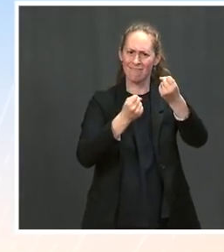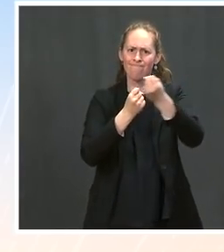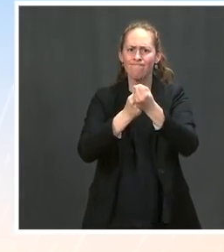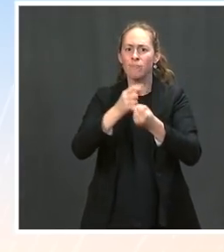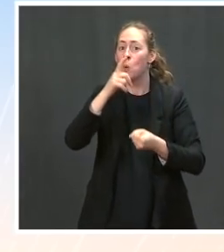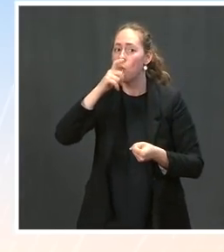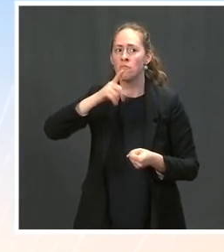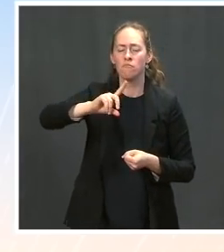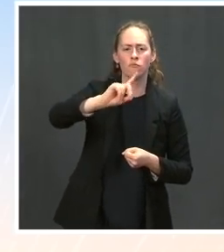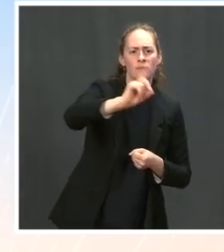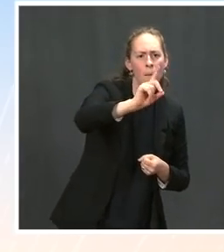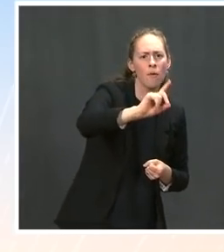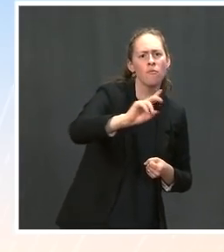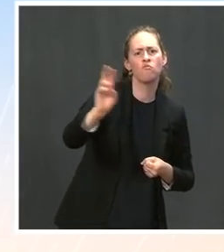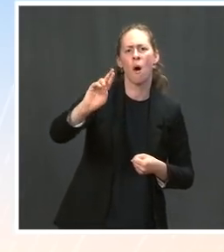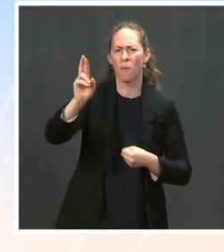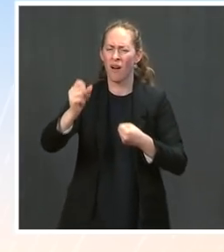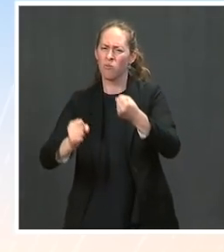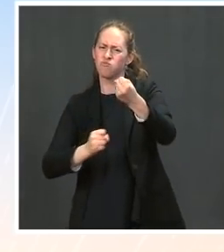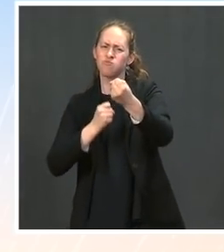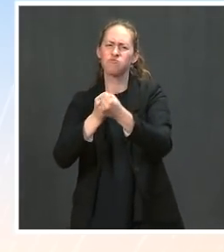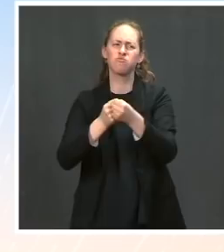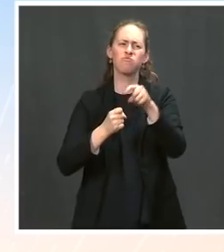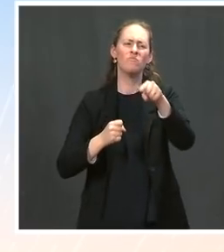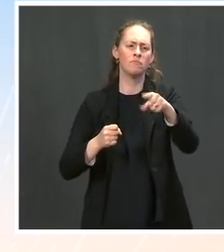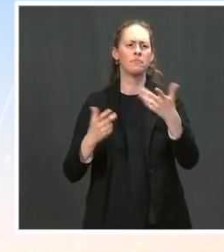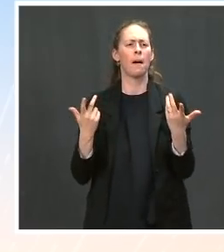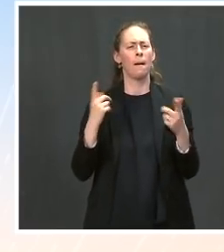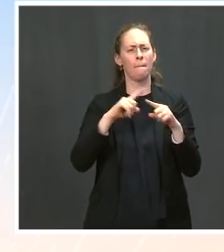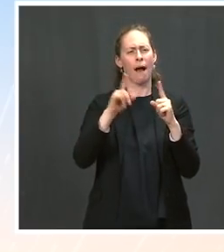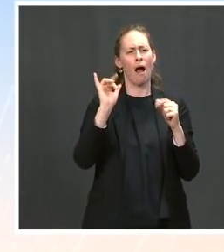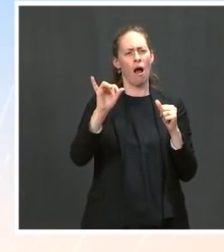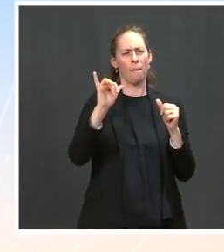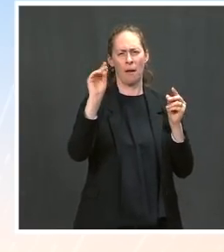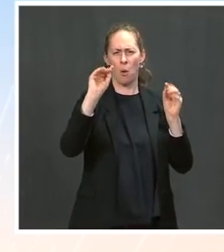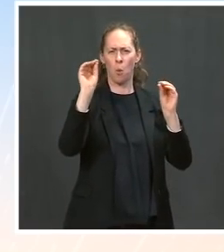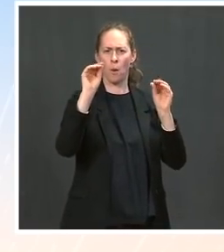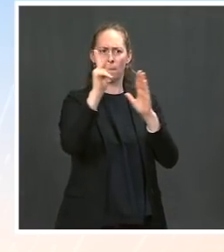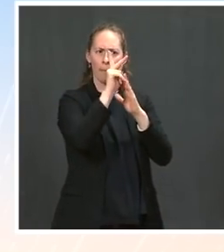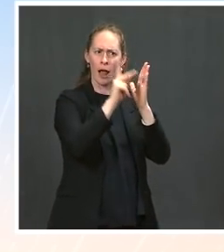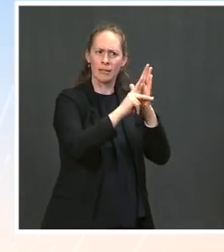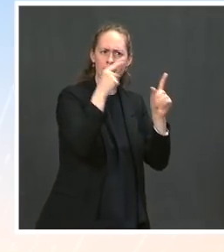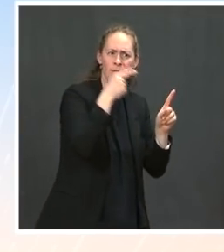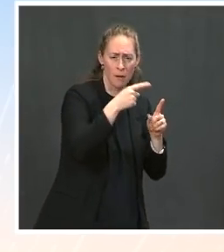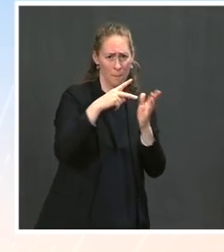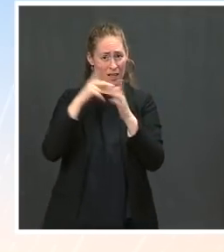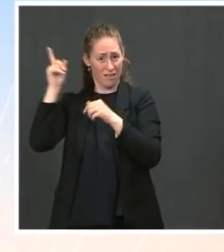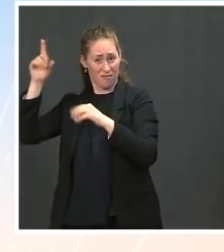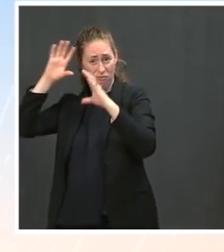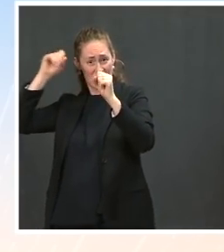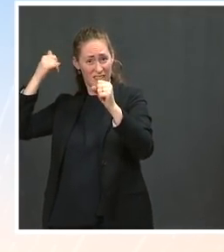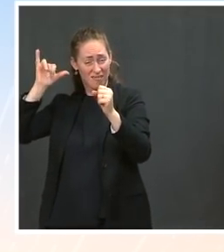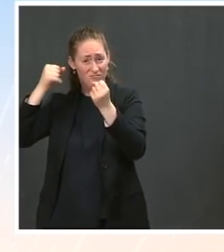There was no statement of the administration policy on that bill. Does the President support it? Ms. Psaki: That's a good question, Kevin. I'll have to check on it, and we'll get you a comment